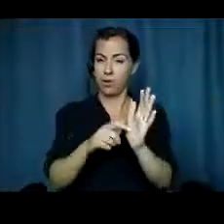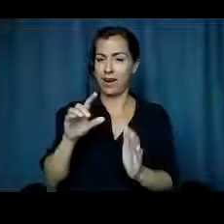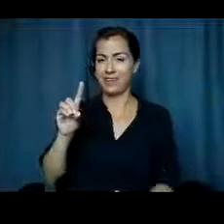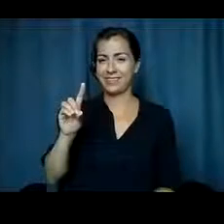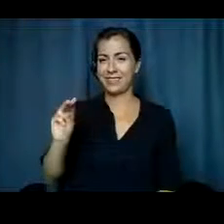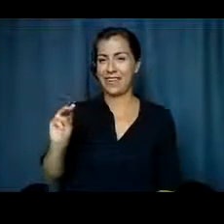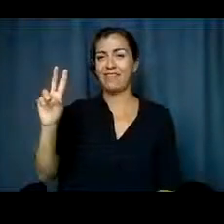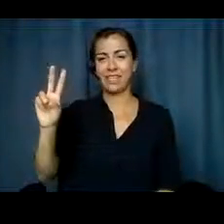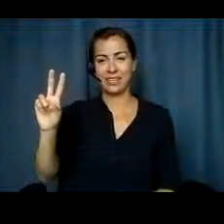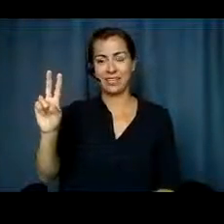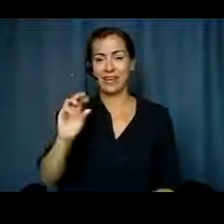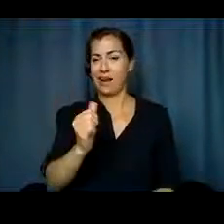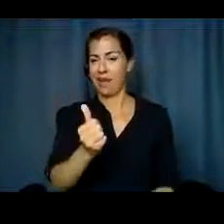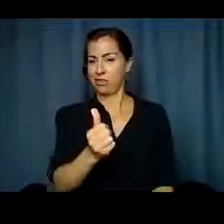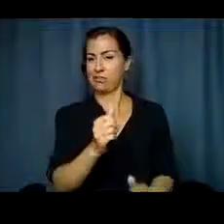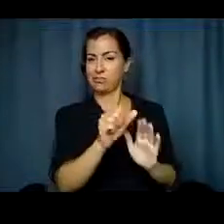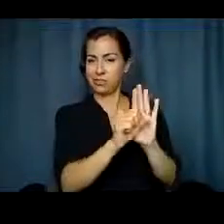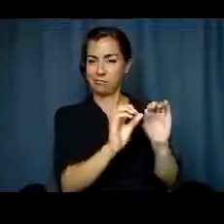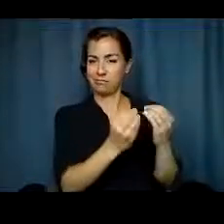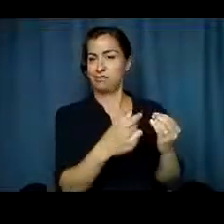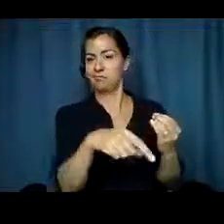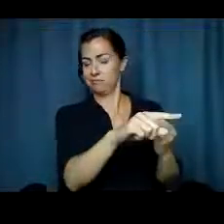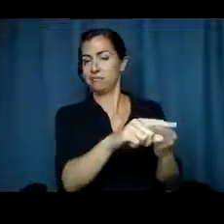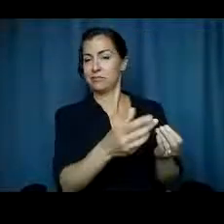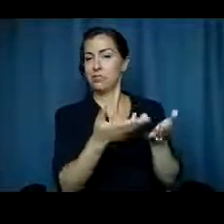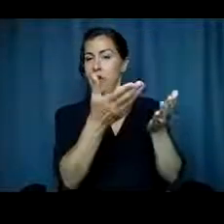of the challenges, and here are some of the benefits, or the